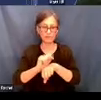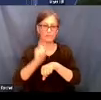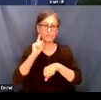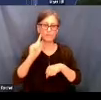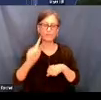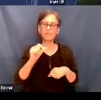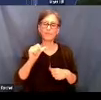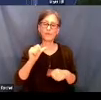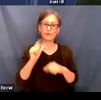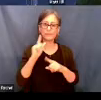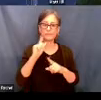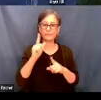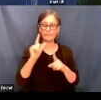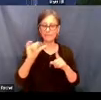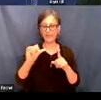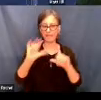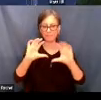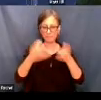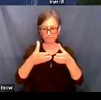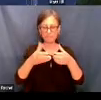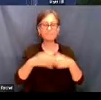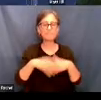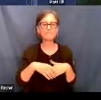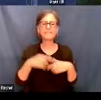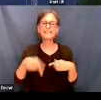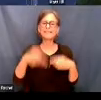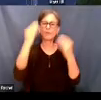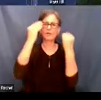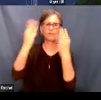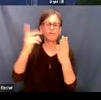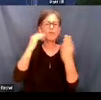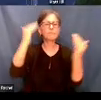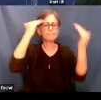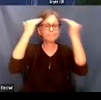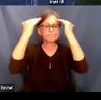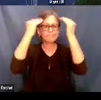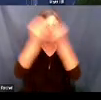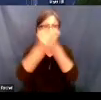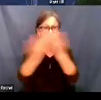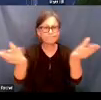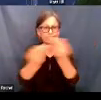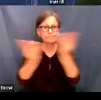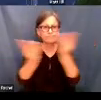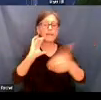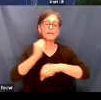Today's webinar is informational and intended to support awareness and implementation planning